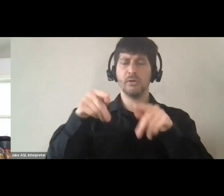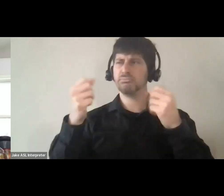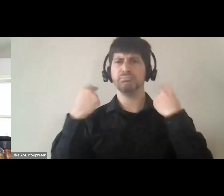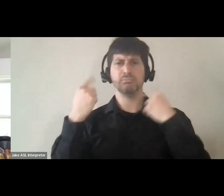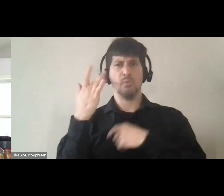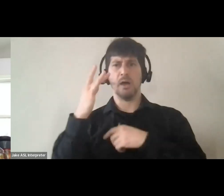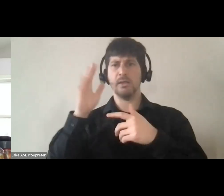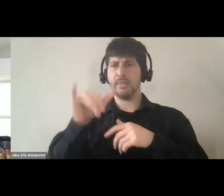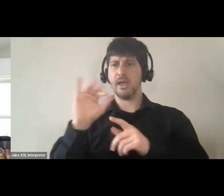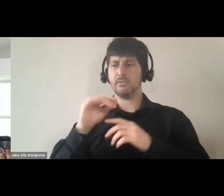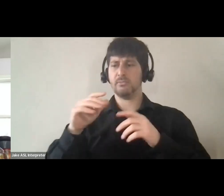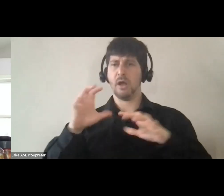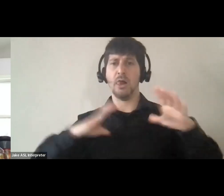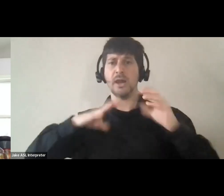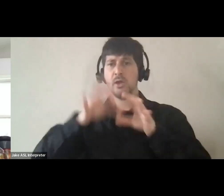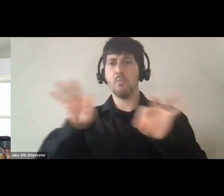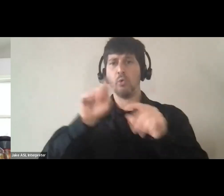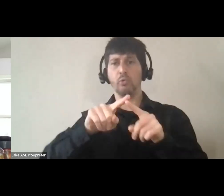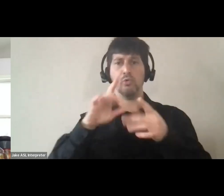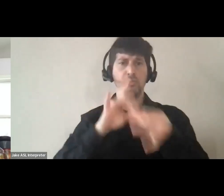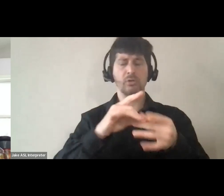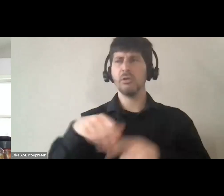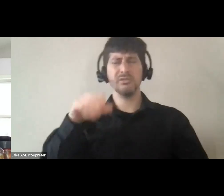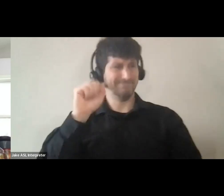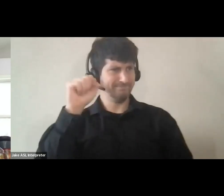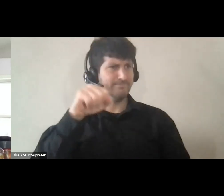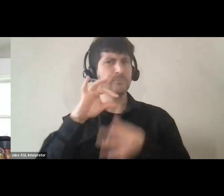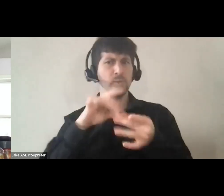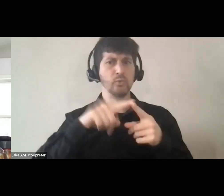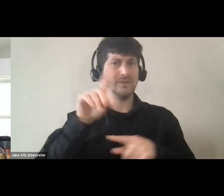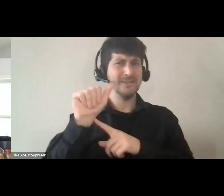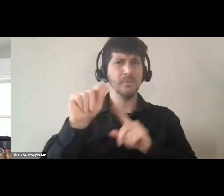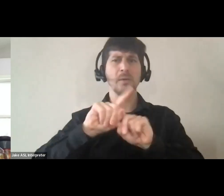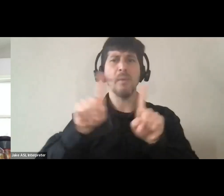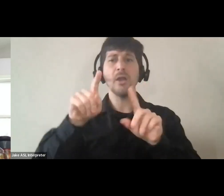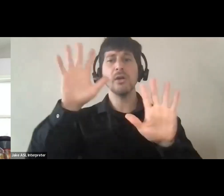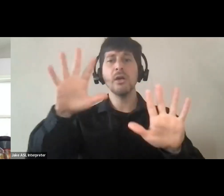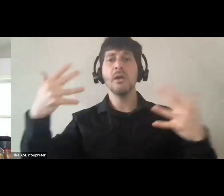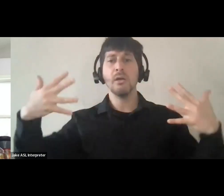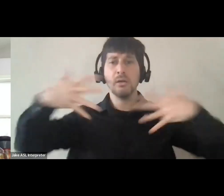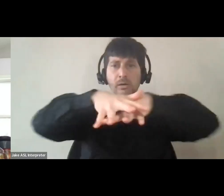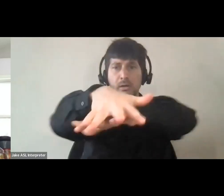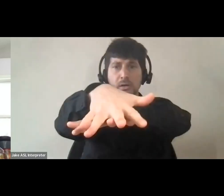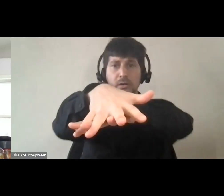And this person was not understood on why that was important to her. And the truth is, you know, ok, so yes, it has to be related to disability.